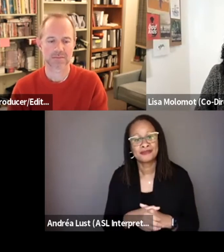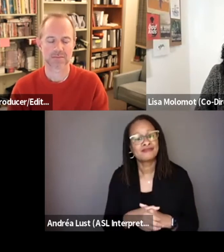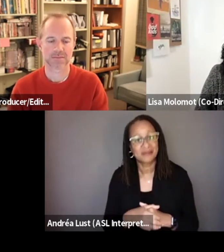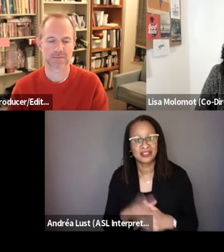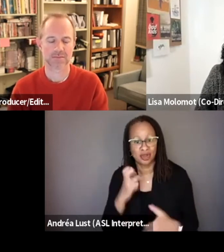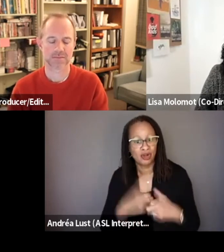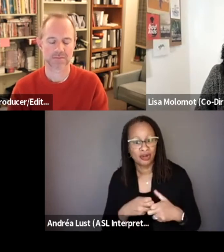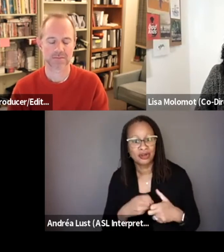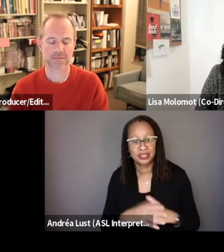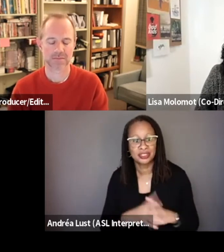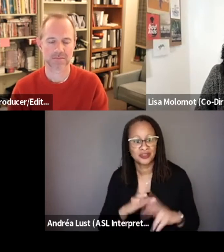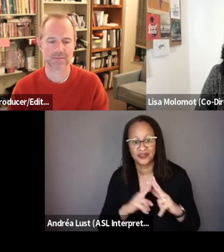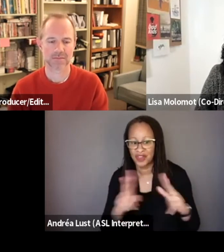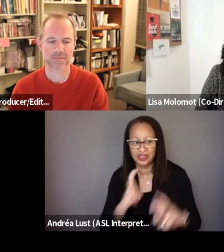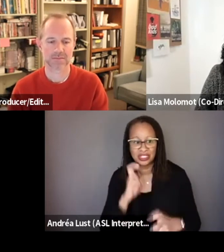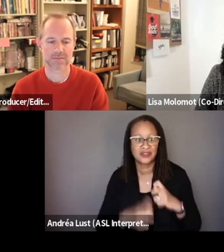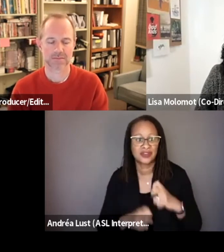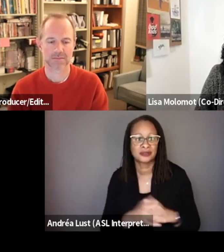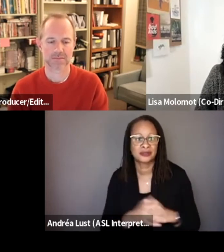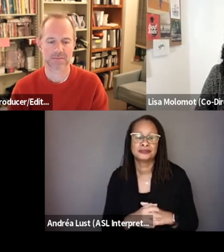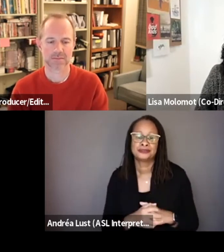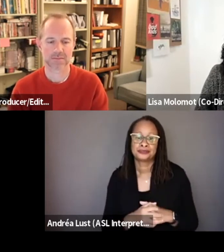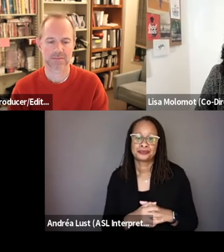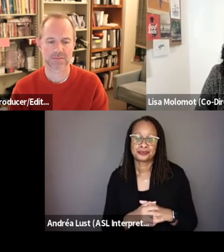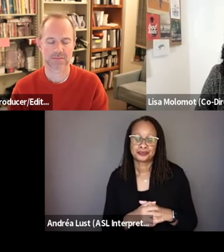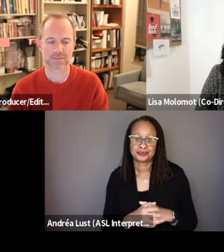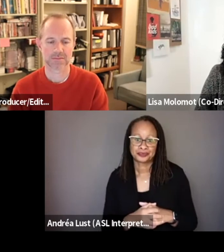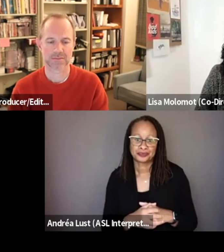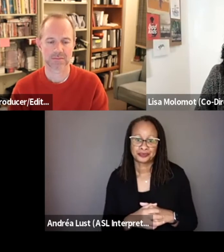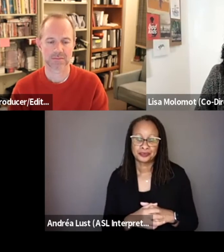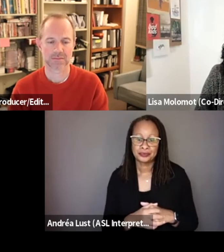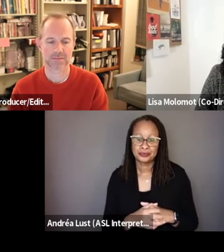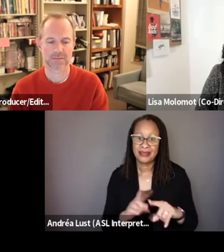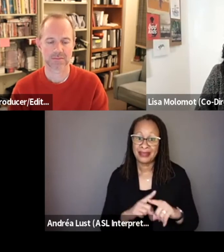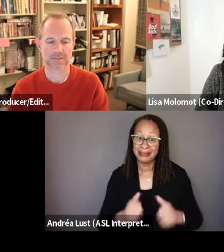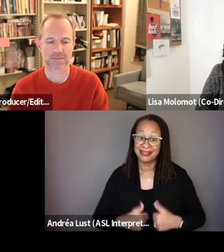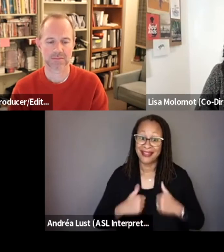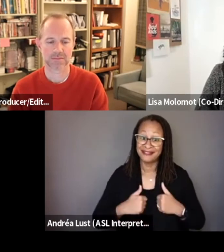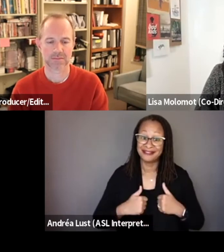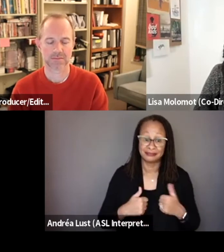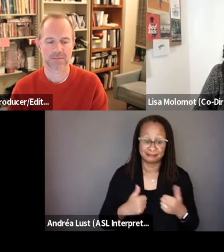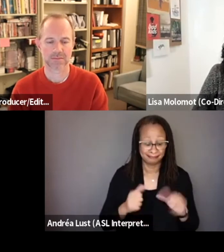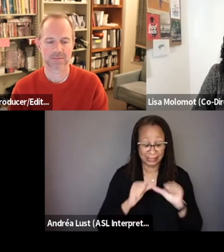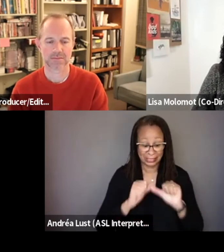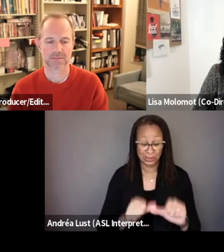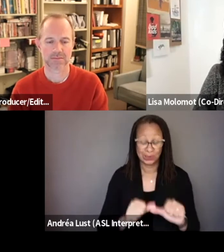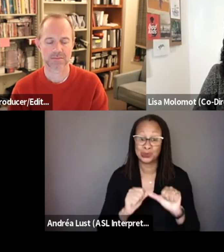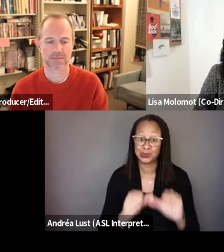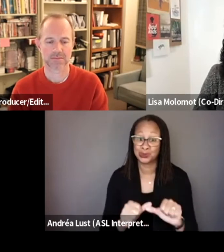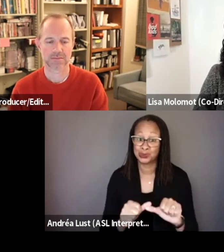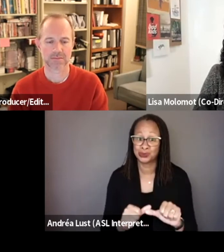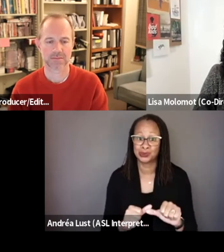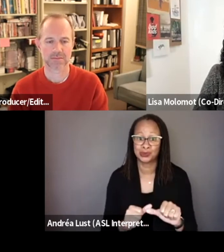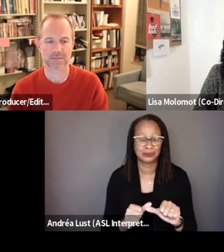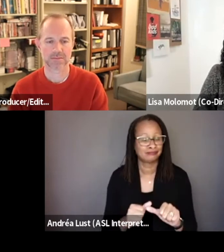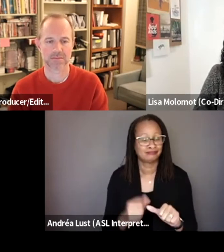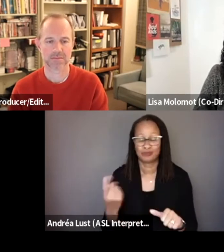It's really hard, but life has to keep on going, and all we can say is that